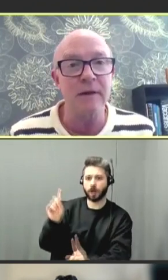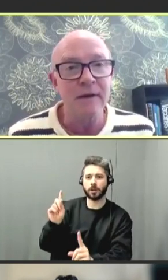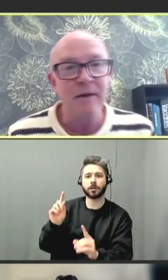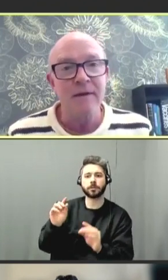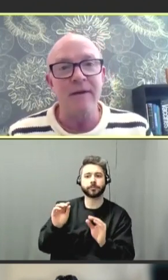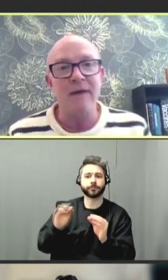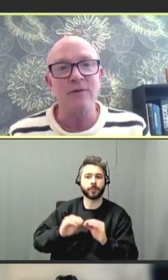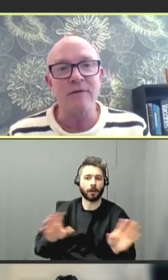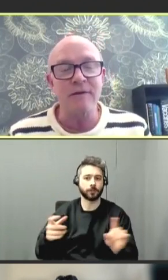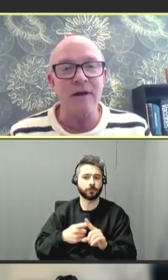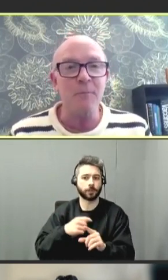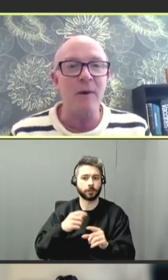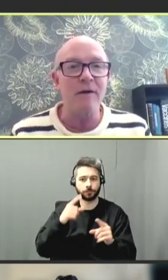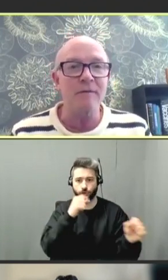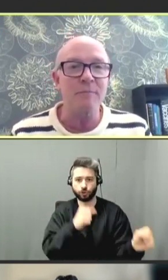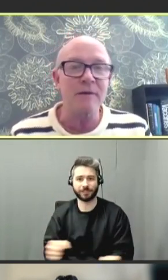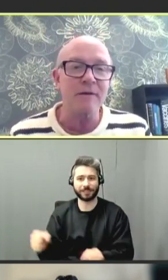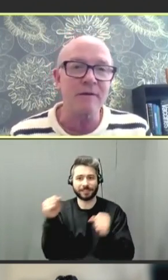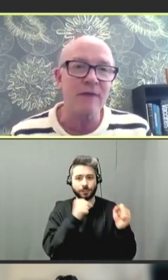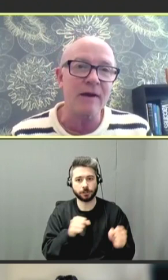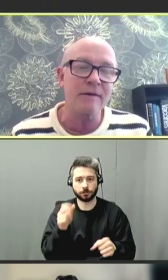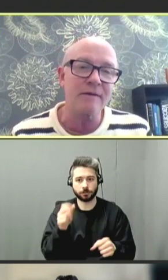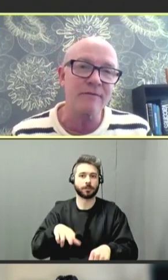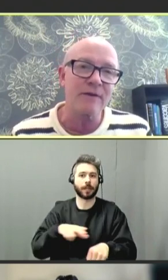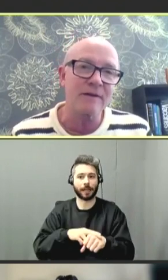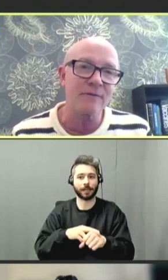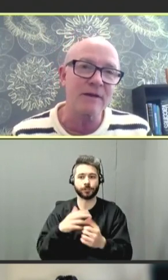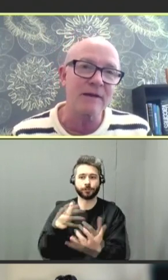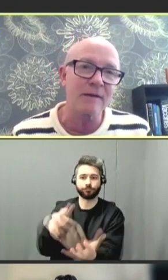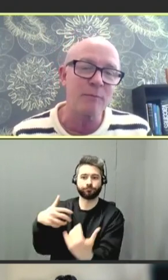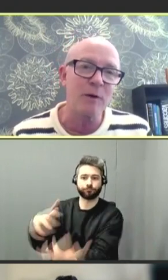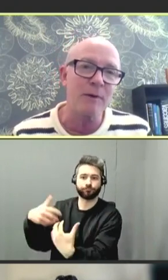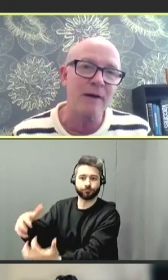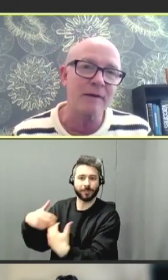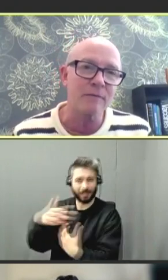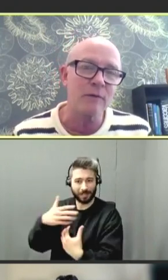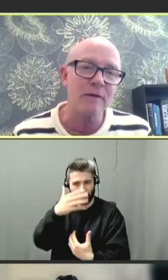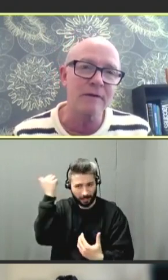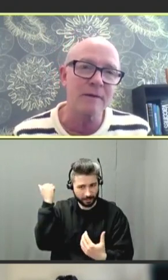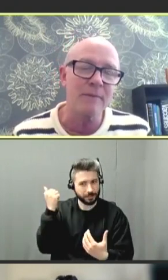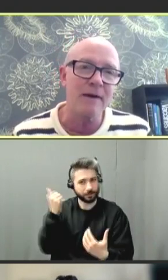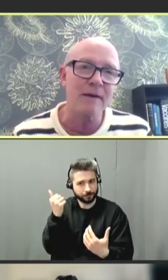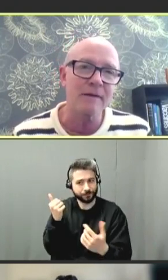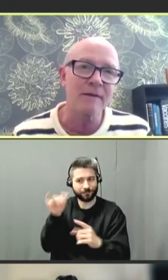national stockpiles because the vaccine's effective against smallpox as well as M pox,